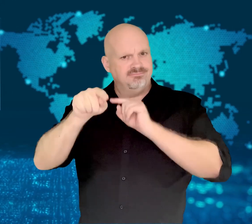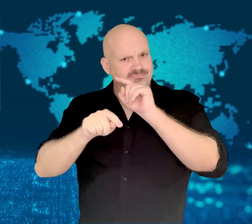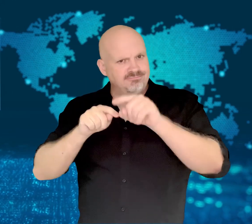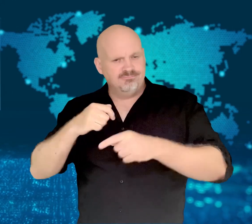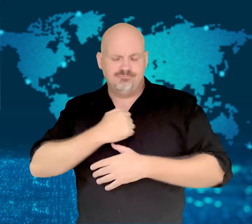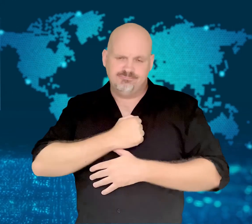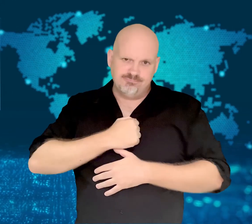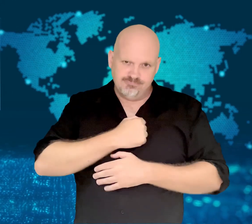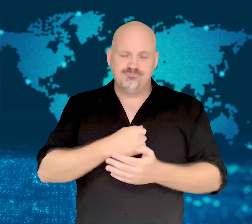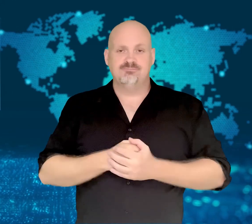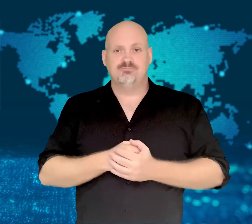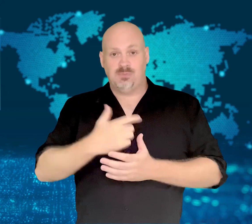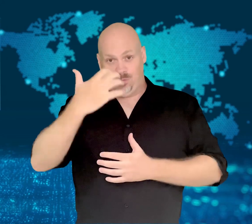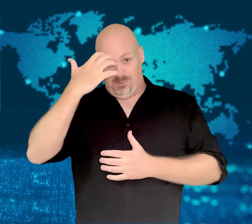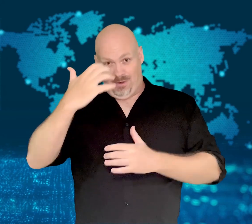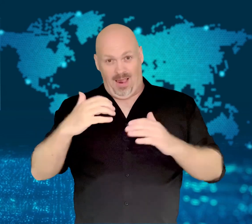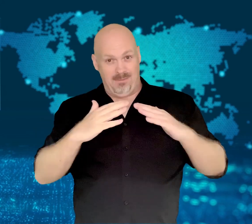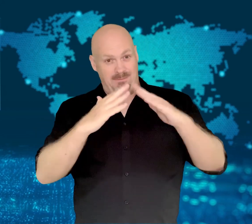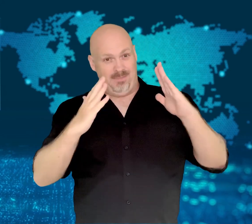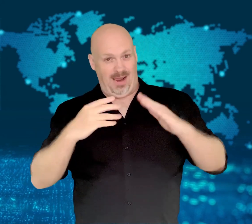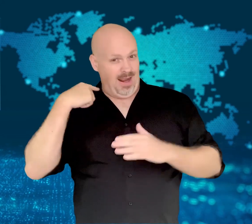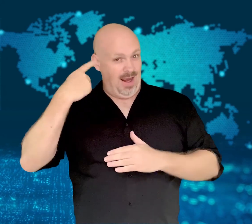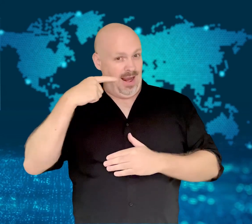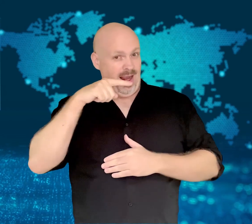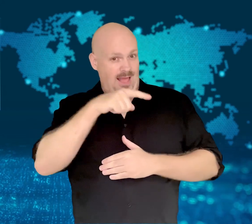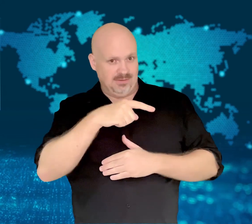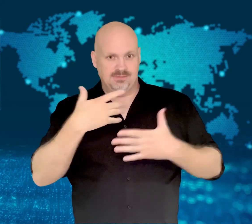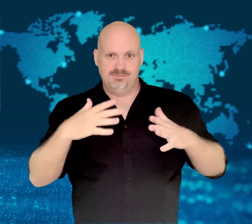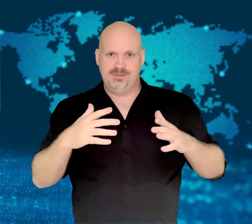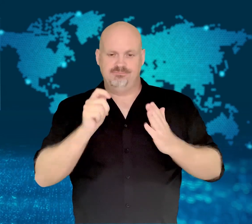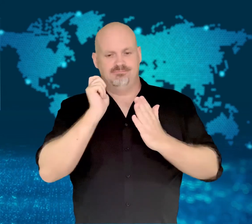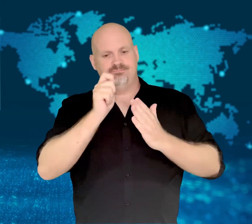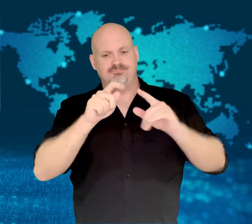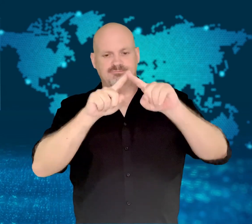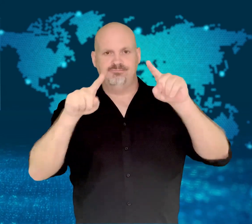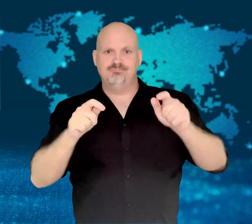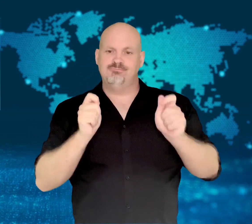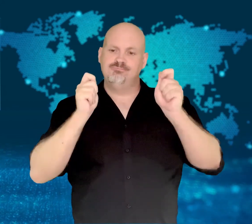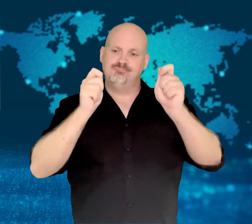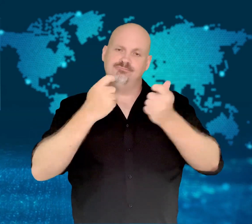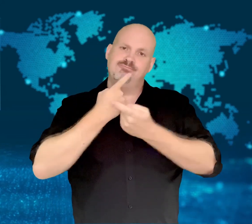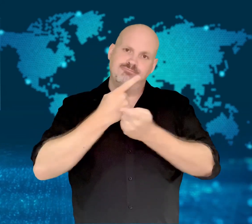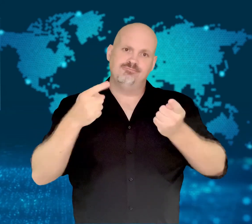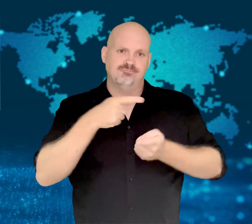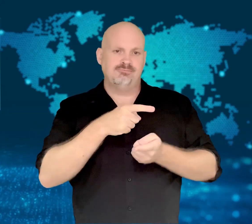A written notice of the Queen's death was also displayed on the gates of